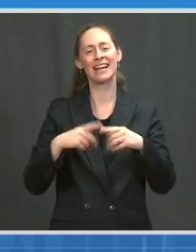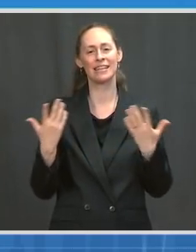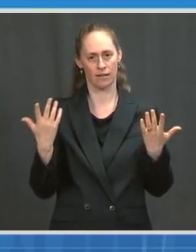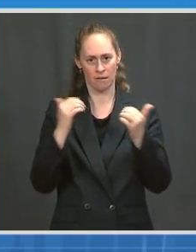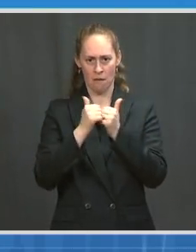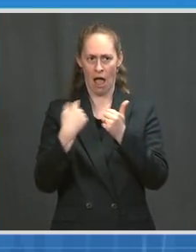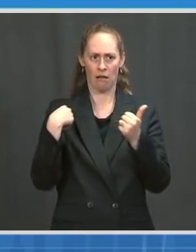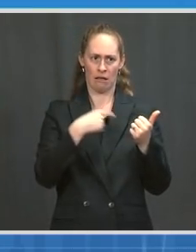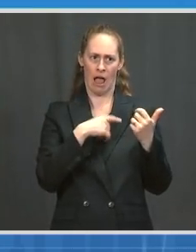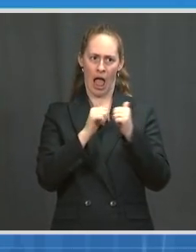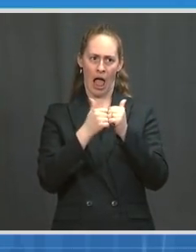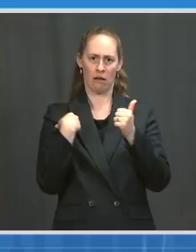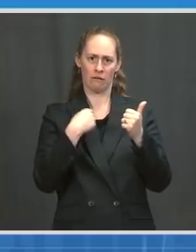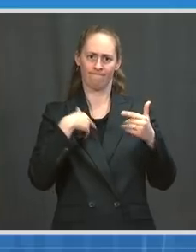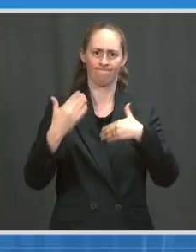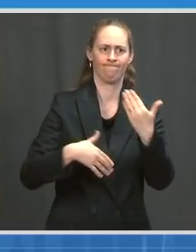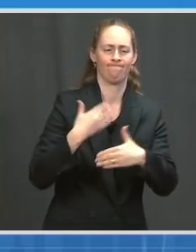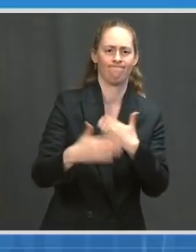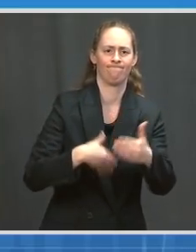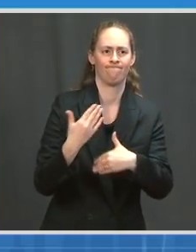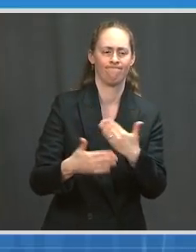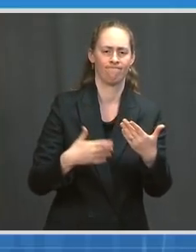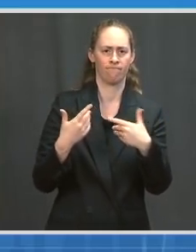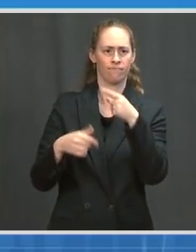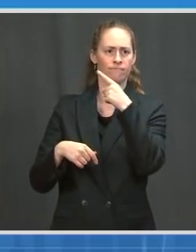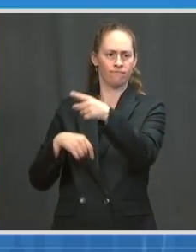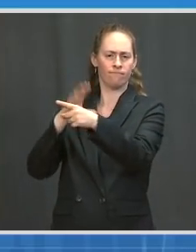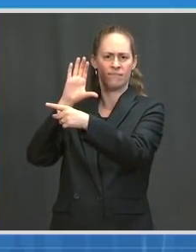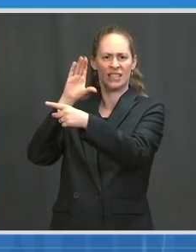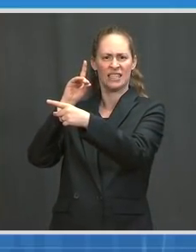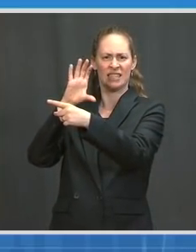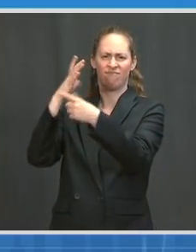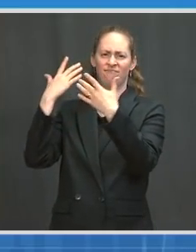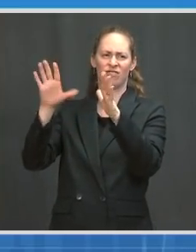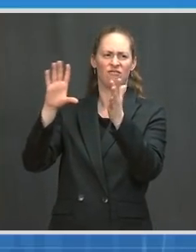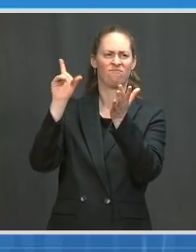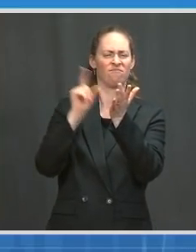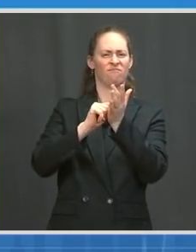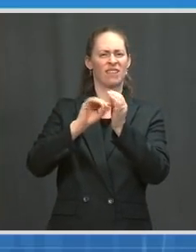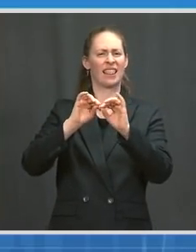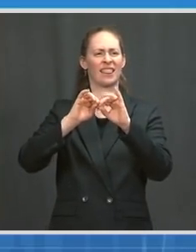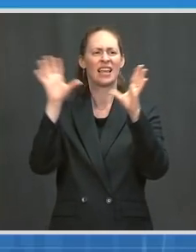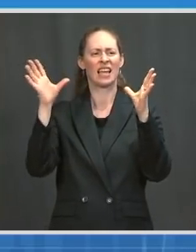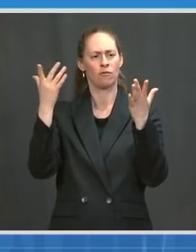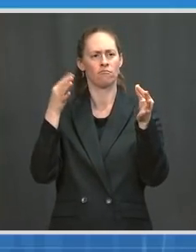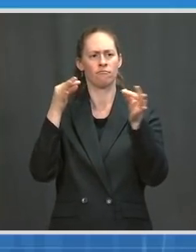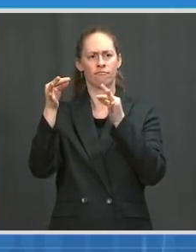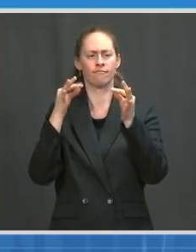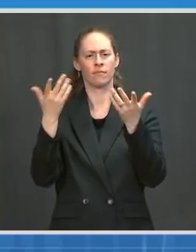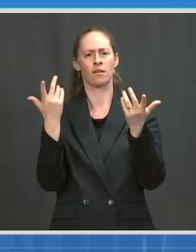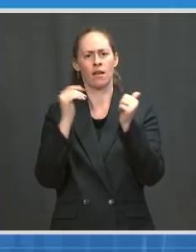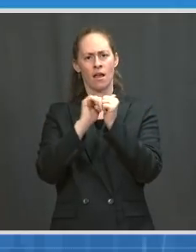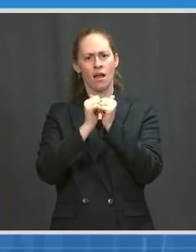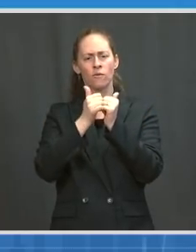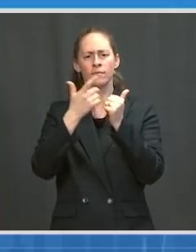in the Morbidity and Mortality Weekly Report that provides some insights using data and evidence to show various scenarios